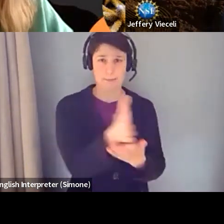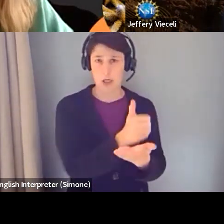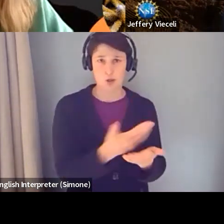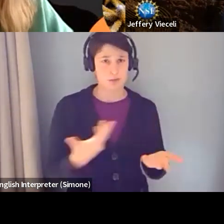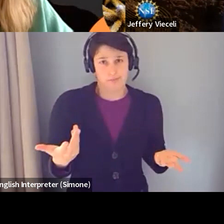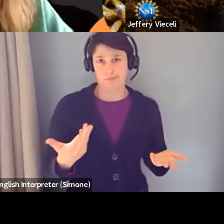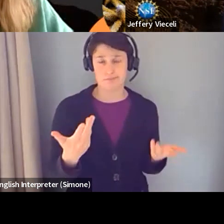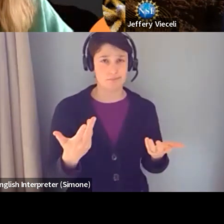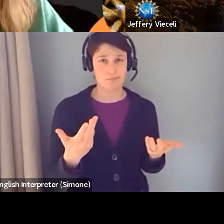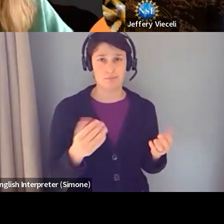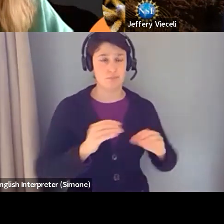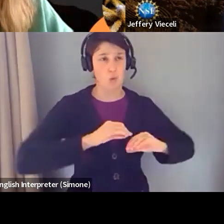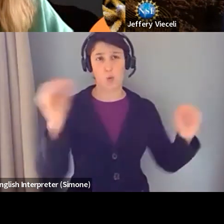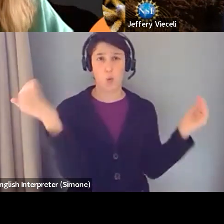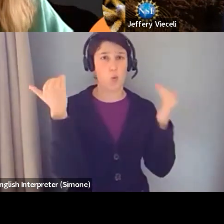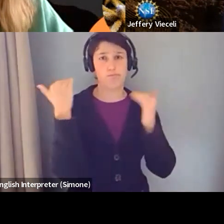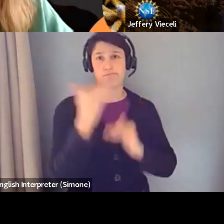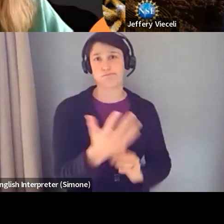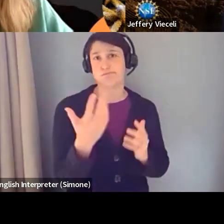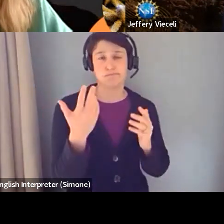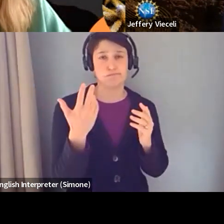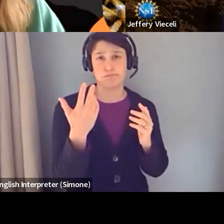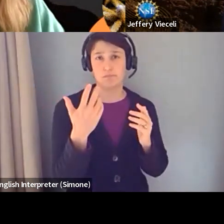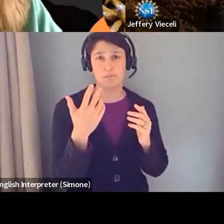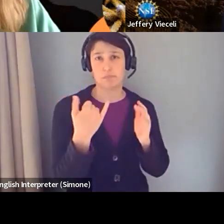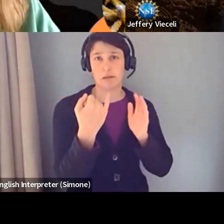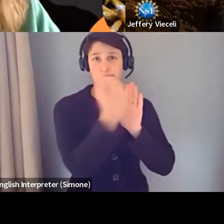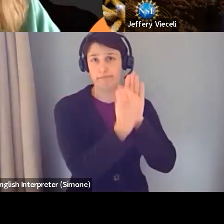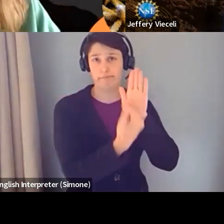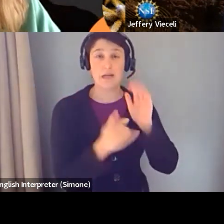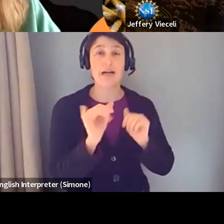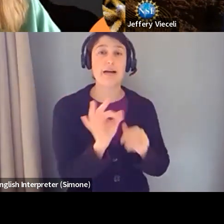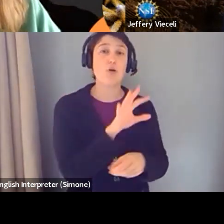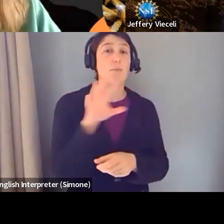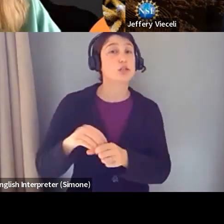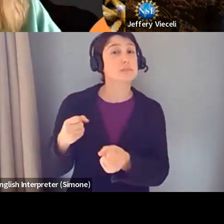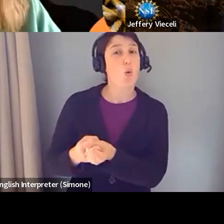you know, unrestricted line items. You know, if it's participant support, of course that will require a --